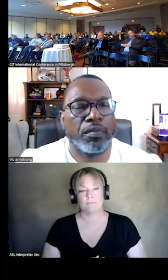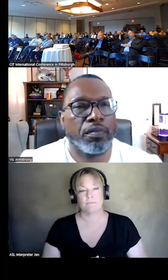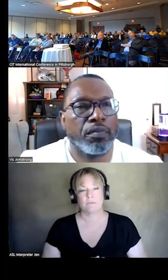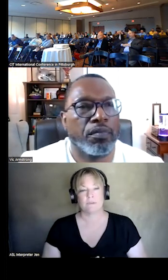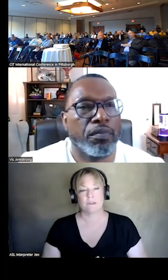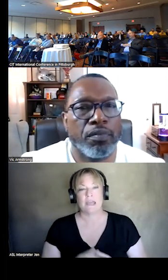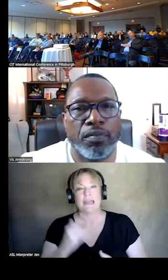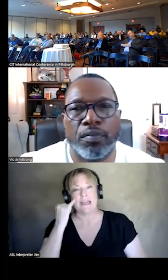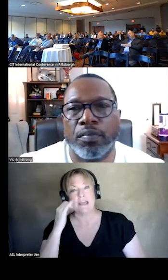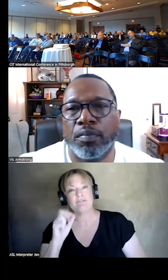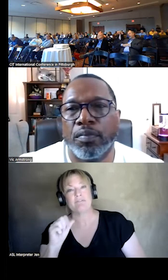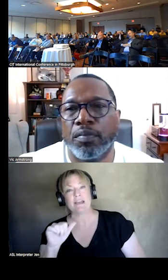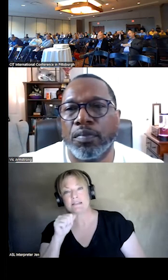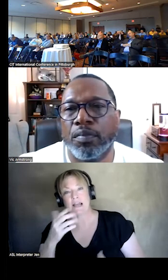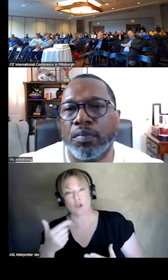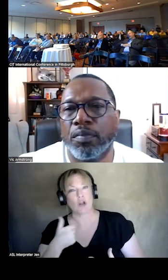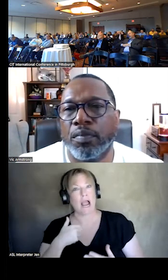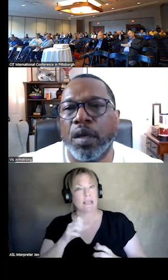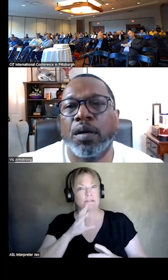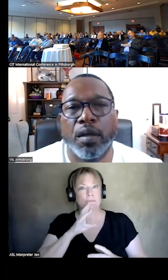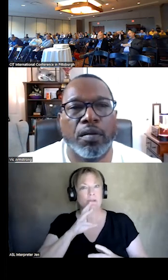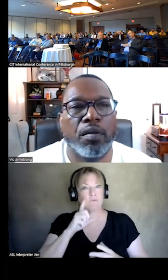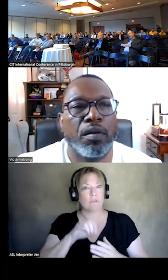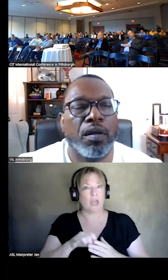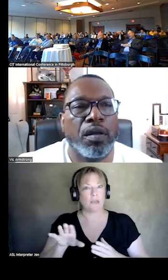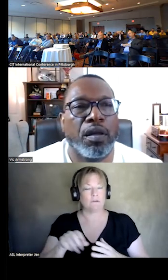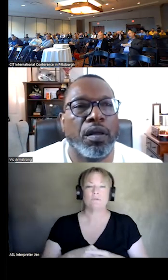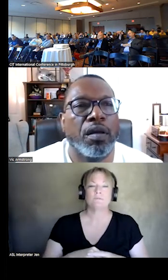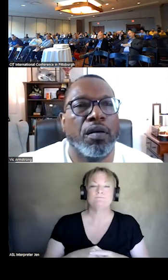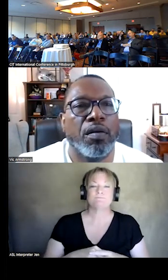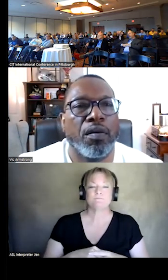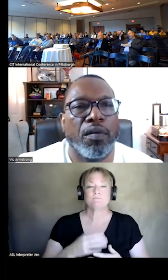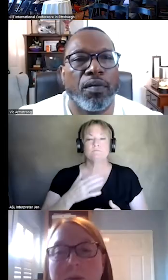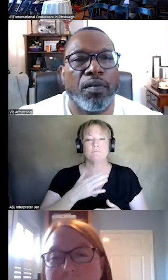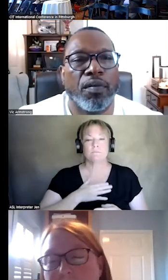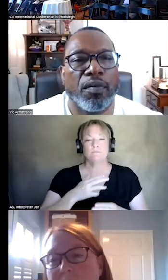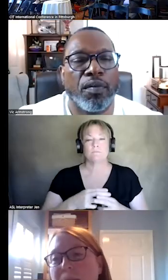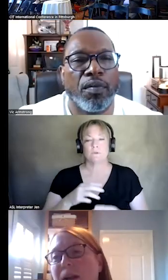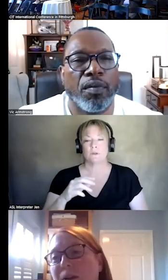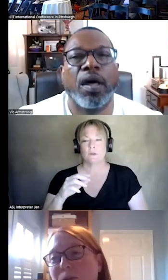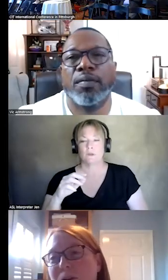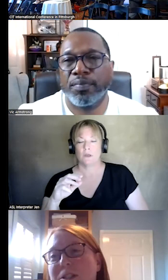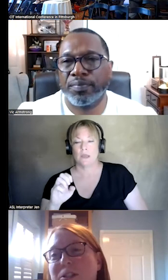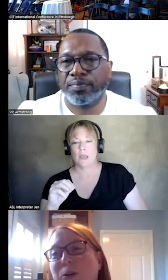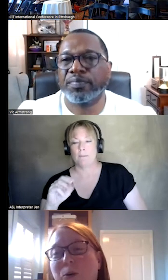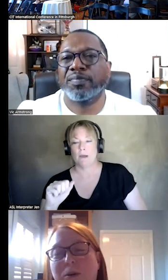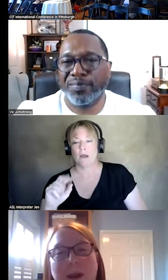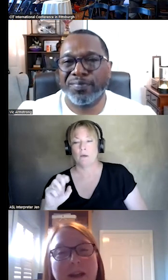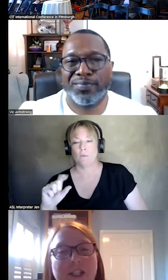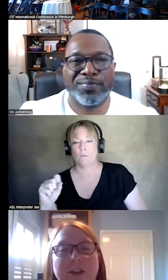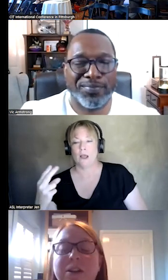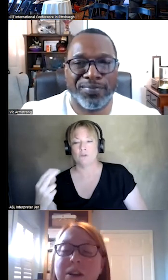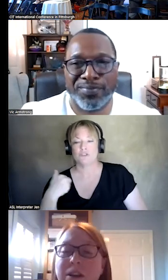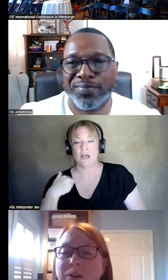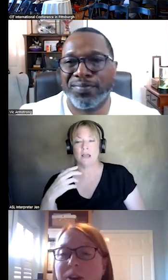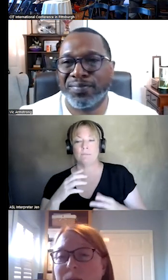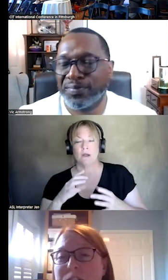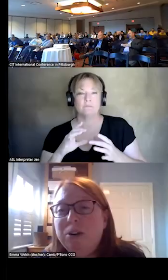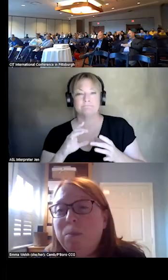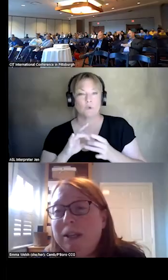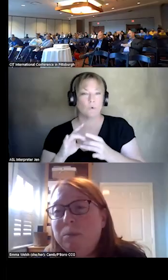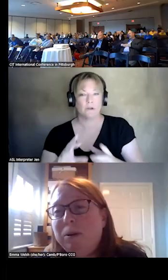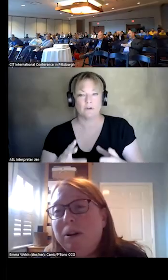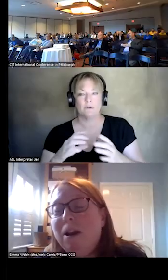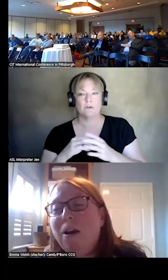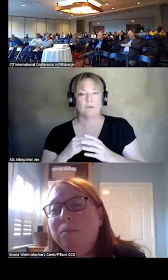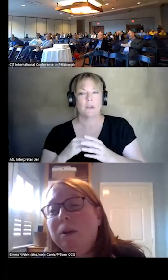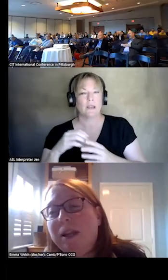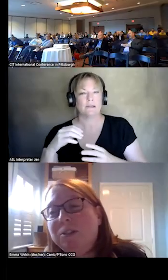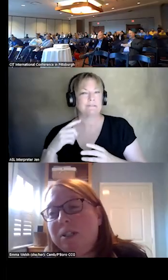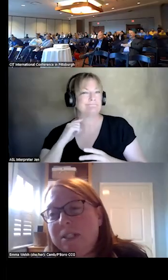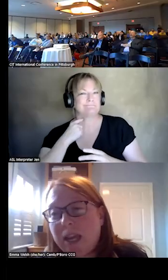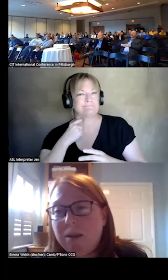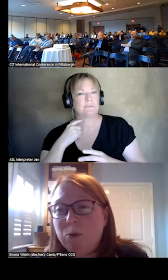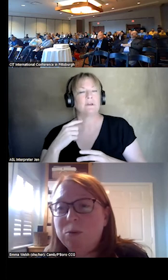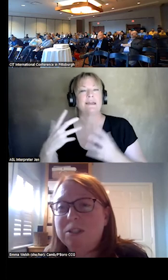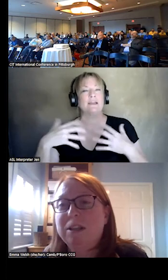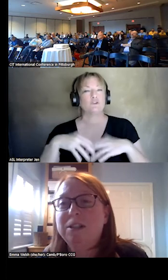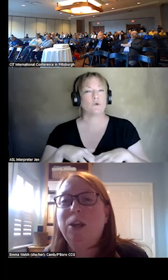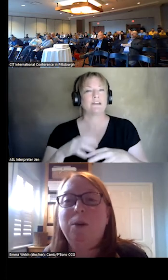I AM HERE I THINK TO SPEAK ABOUT THE SANCTUARY. SO, MY NAME IS EMMA WELSH, SO THAT IS IN THE UK.